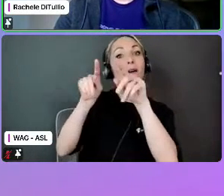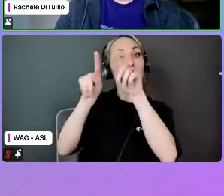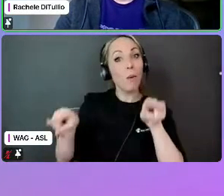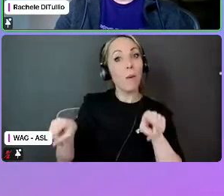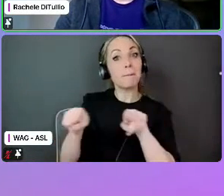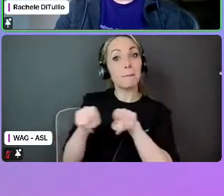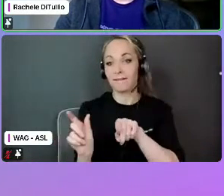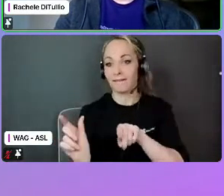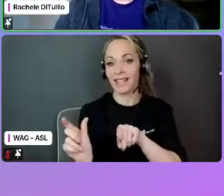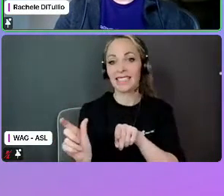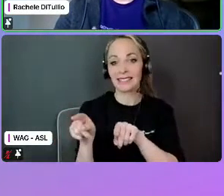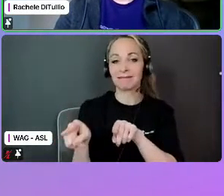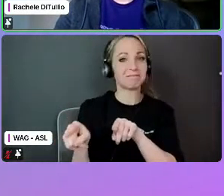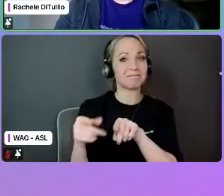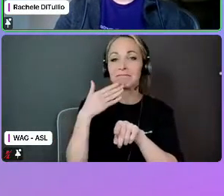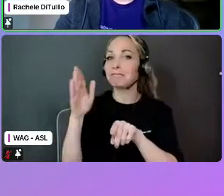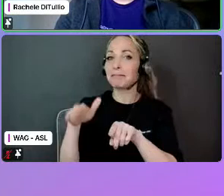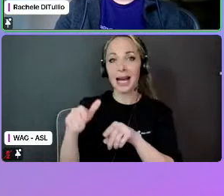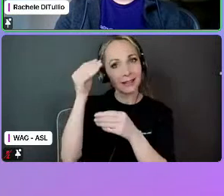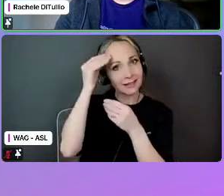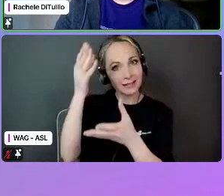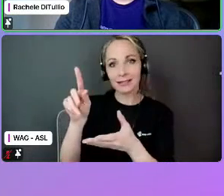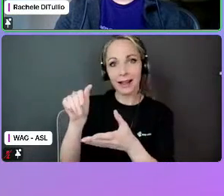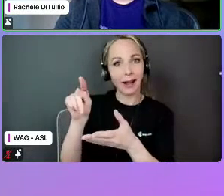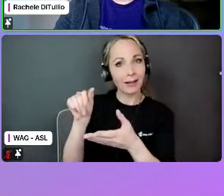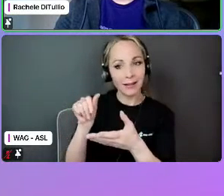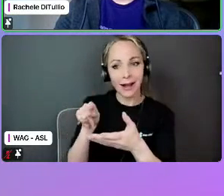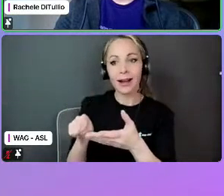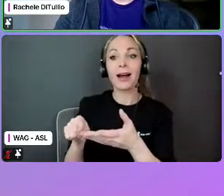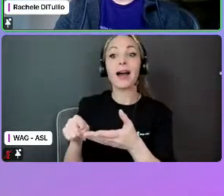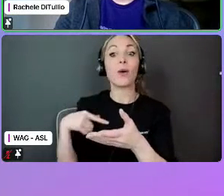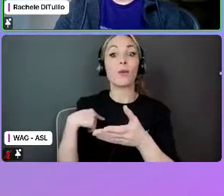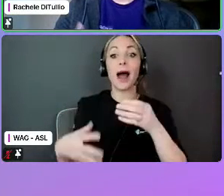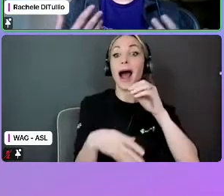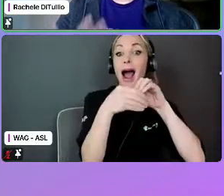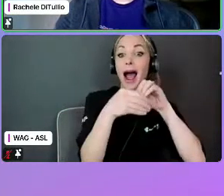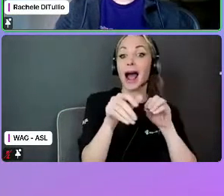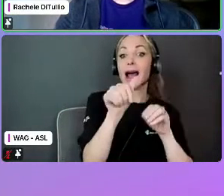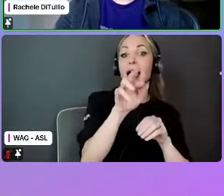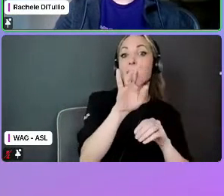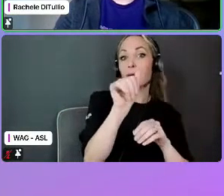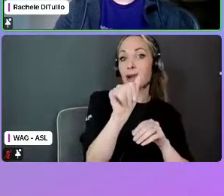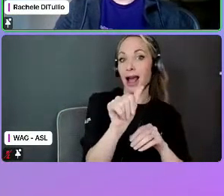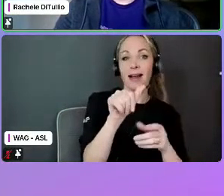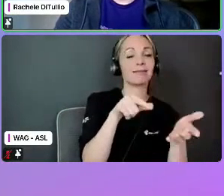form field for assistive technology users. Since they tried to submit that form with that data, we also added